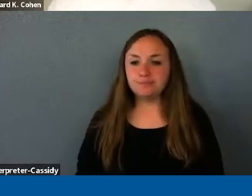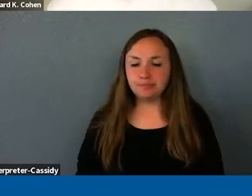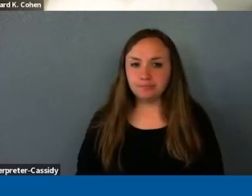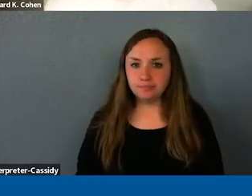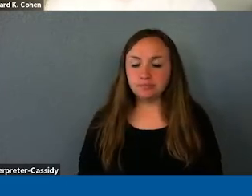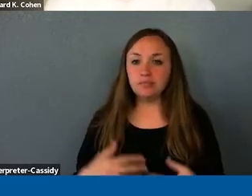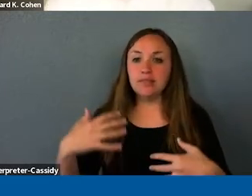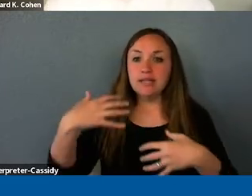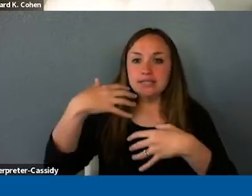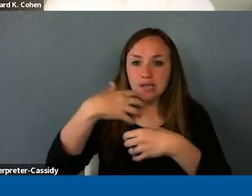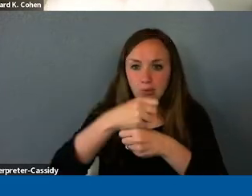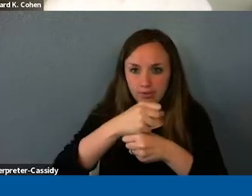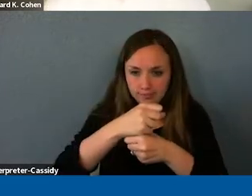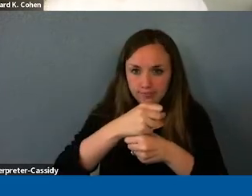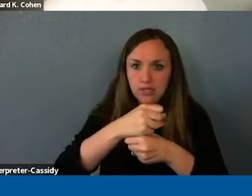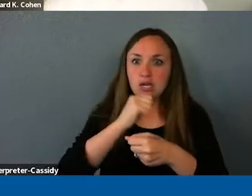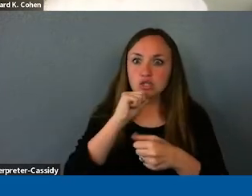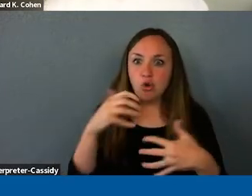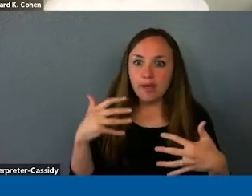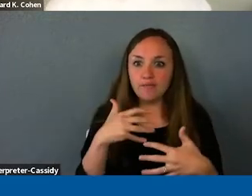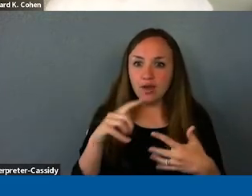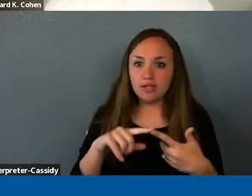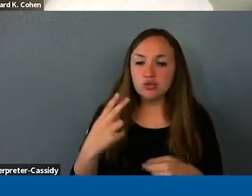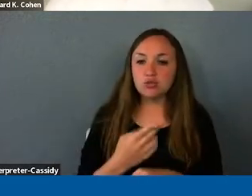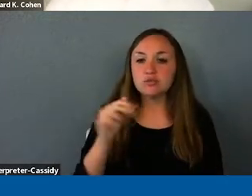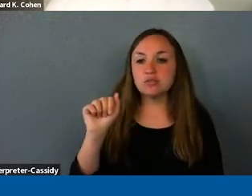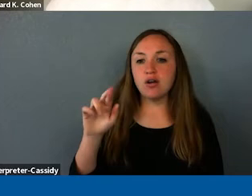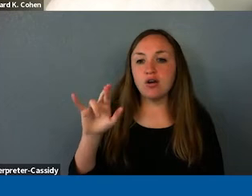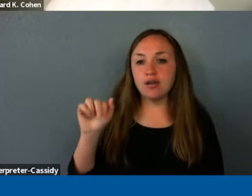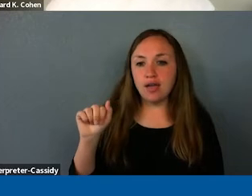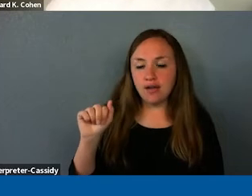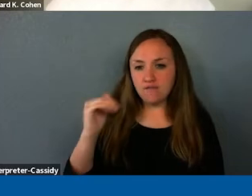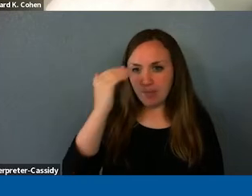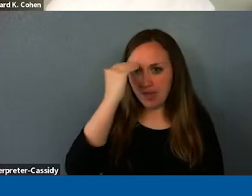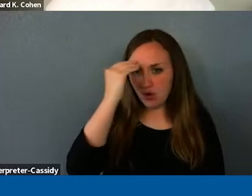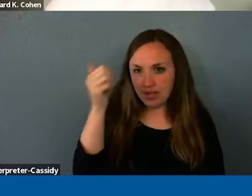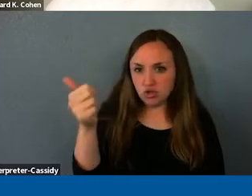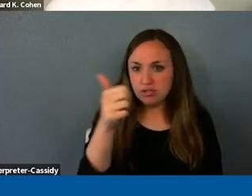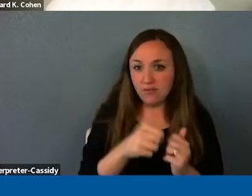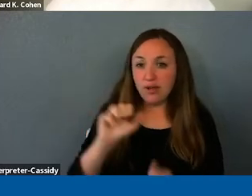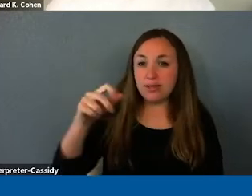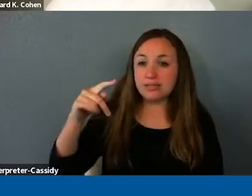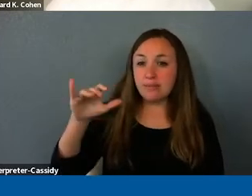So in summary, don't be afraid to use ARIA. Familiarize yourself with the Specs and learn how to use them properly.